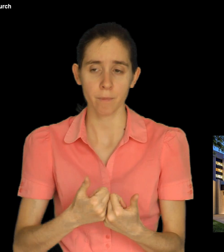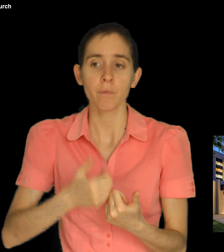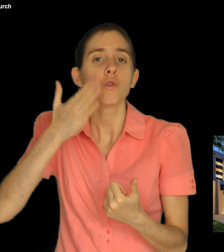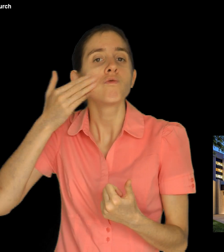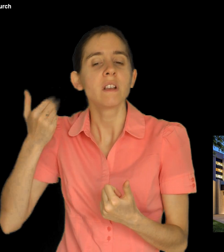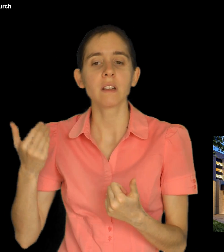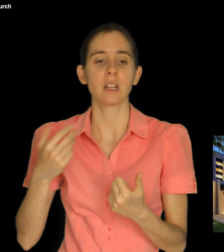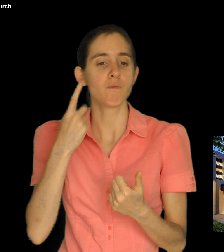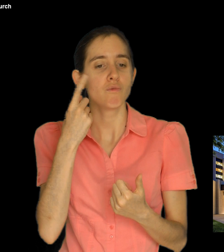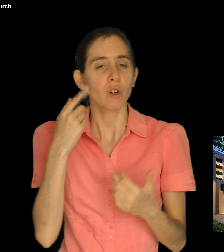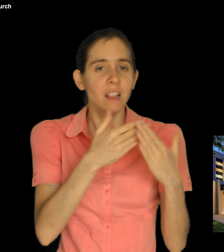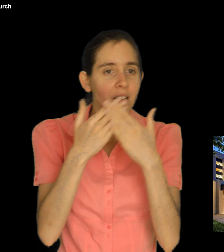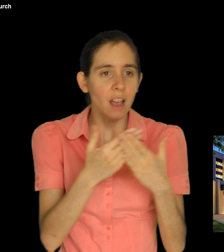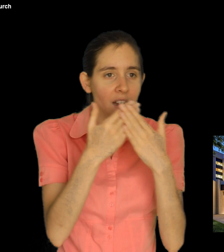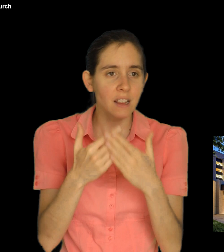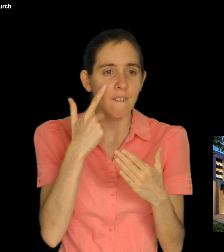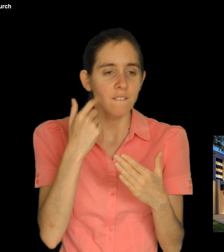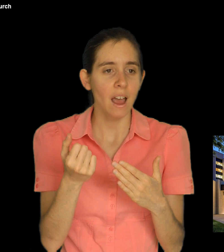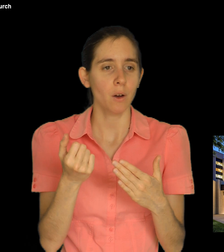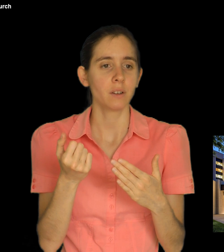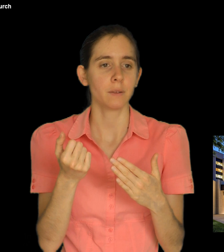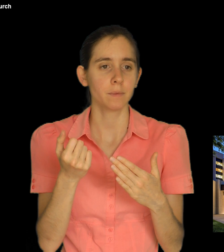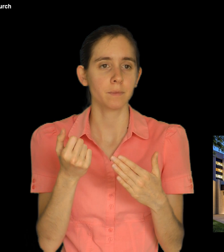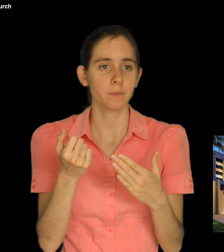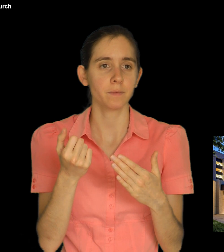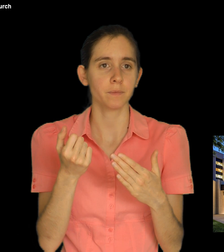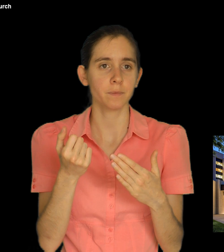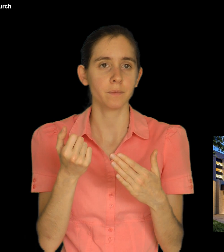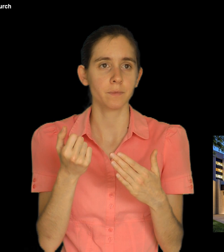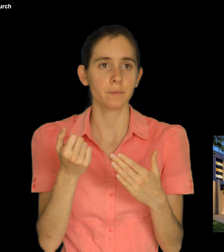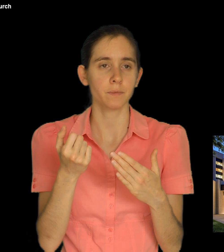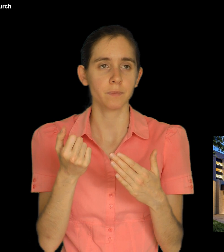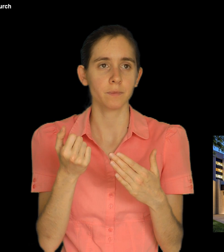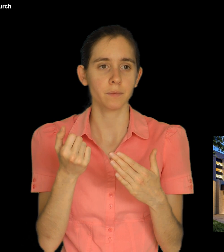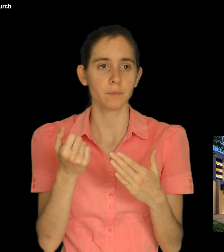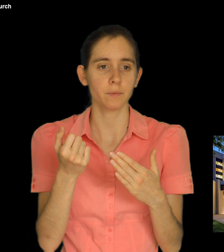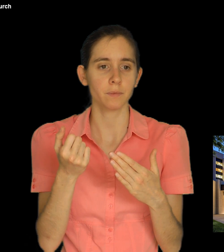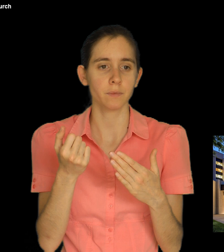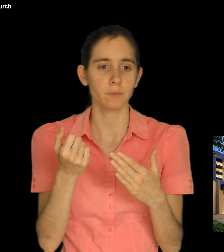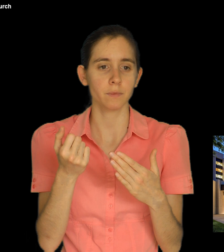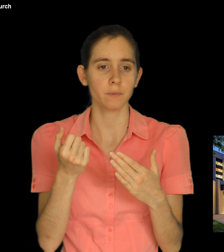found that, "there is no medical condition that religion and spirituality is more